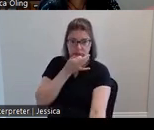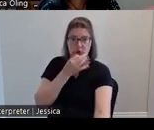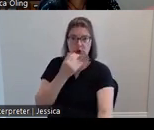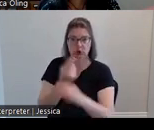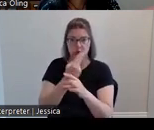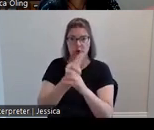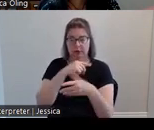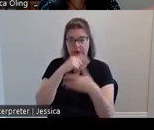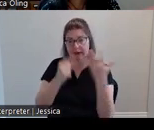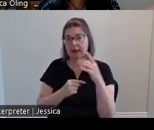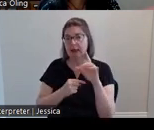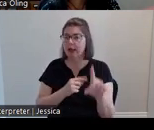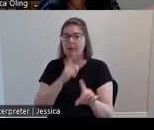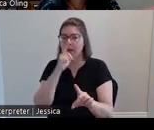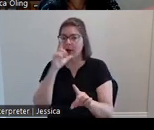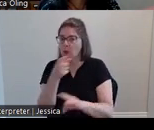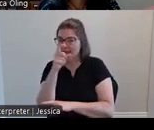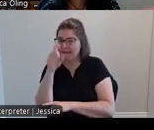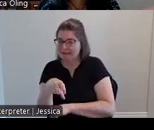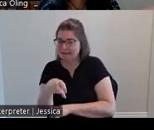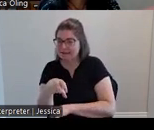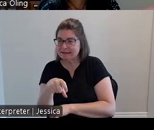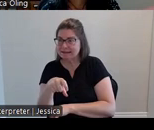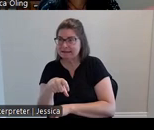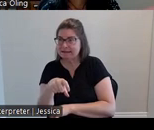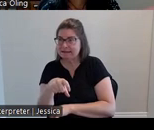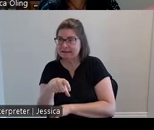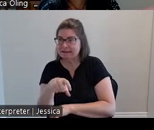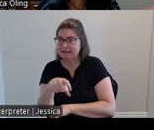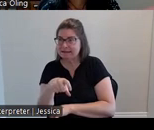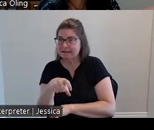But that's not always necessarily something that, um, individual libraries are going to be able to afford.